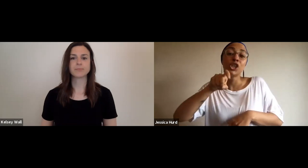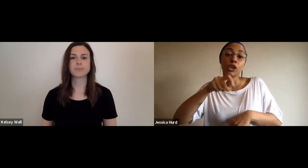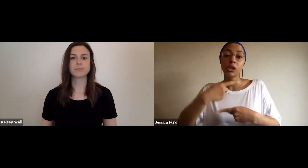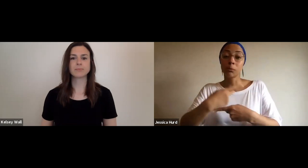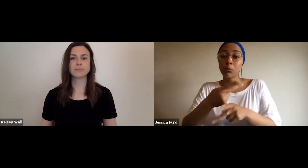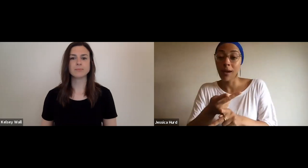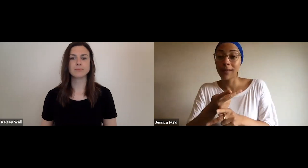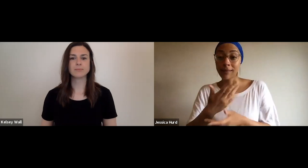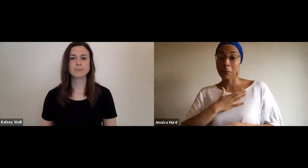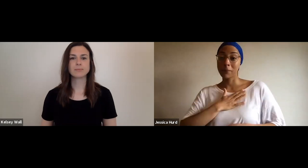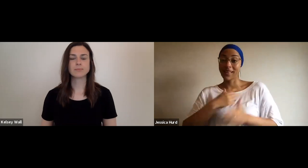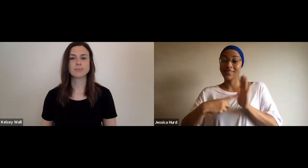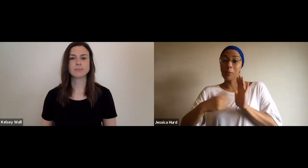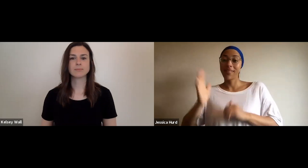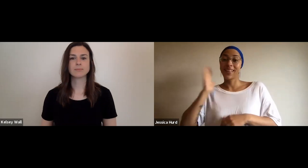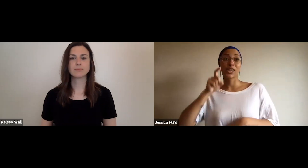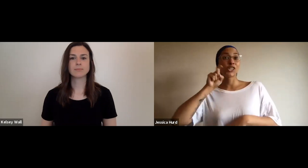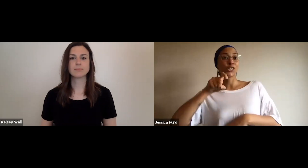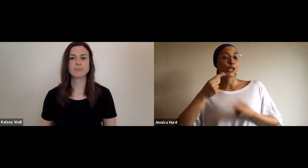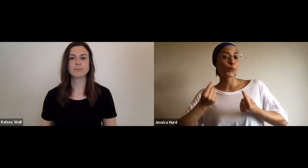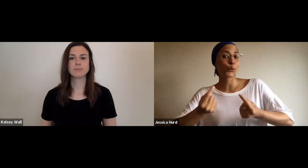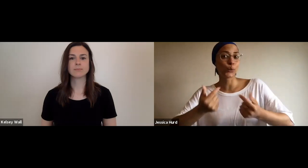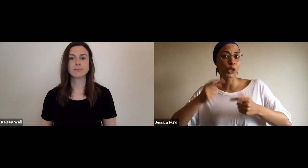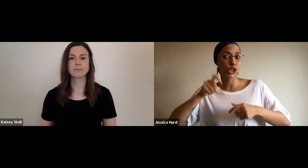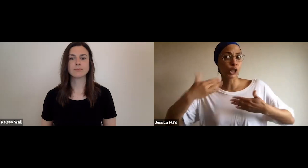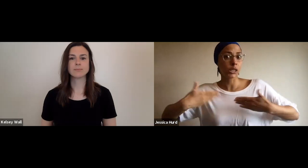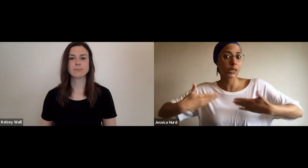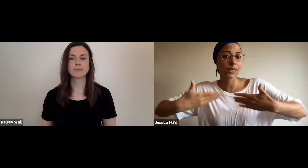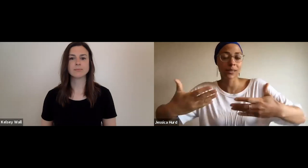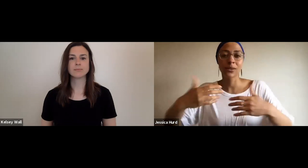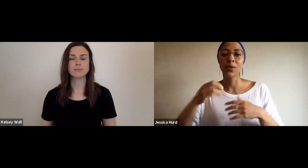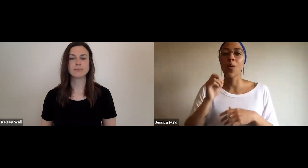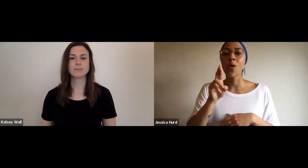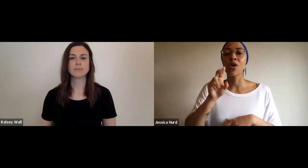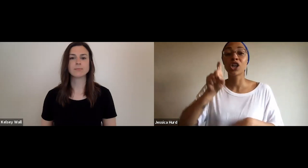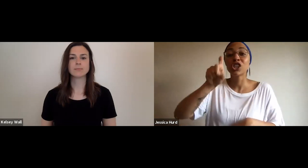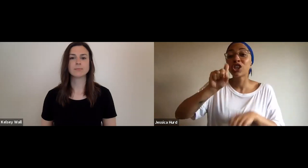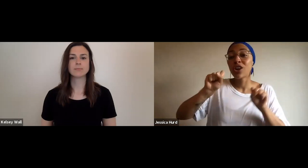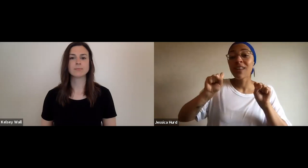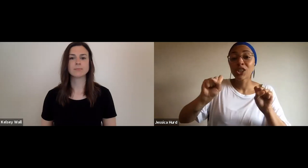the things you should be doing because you're at home. You should be doing this, this, this, and this.